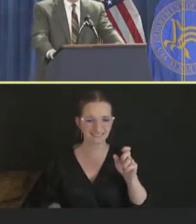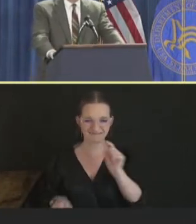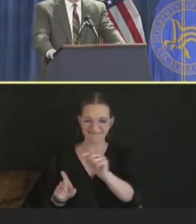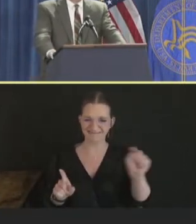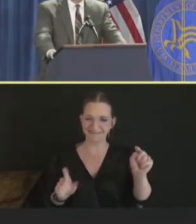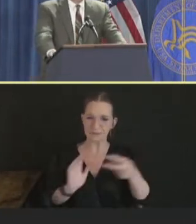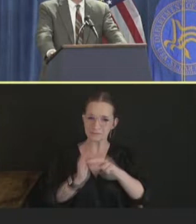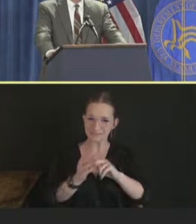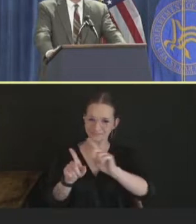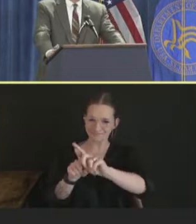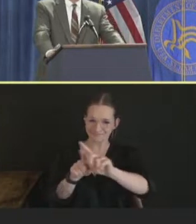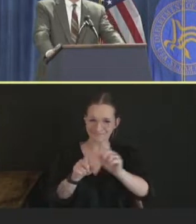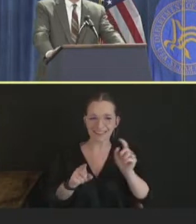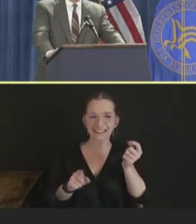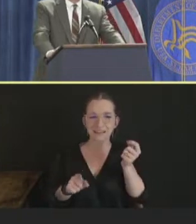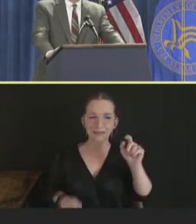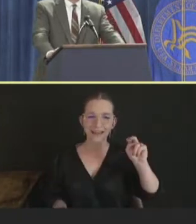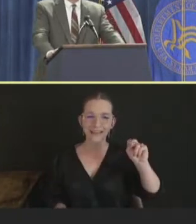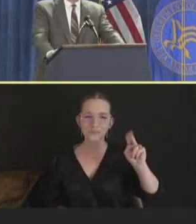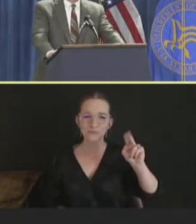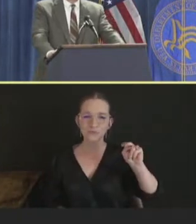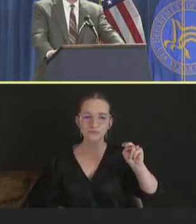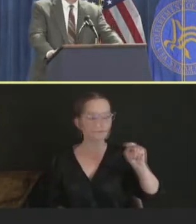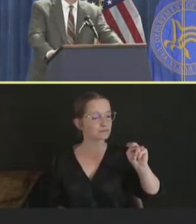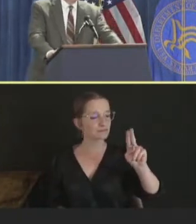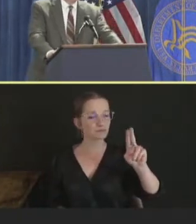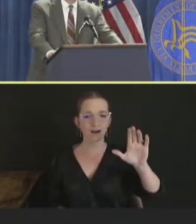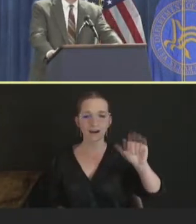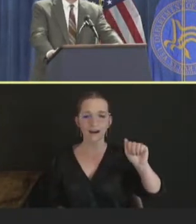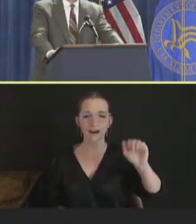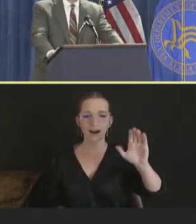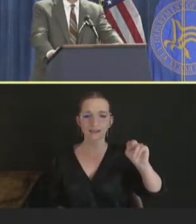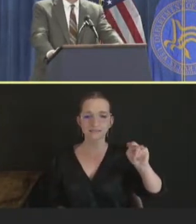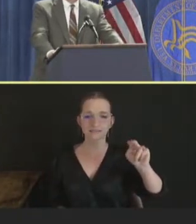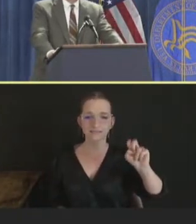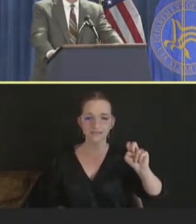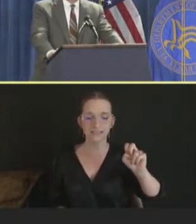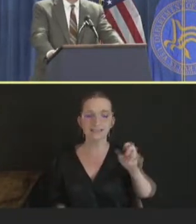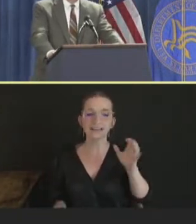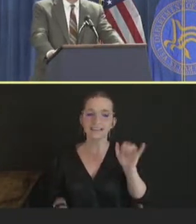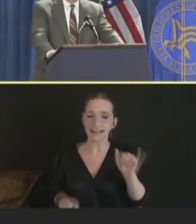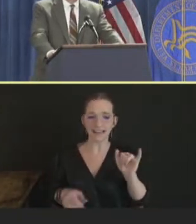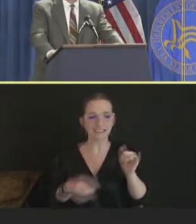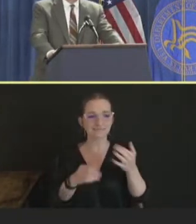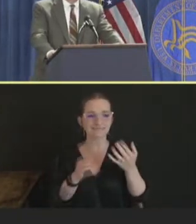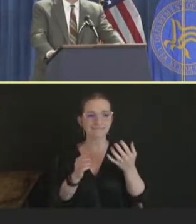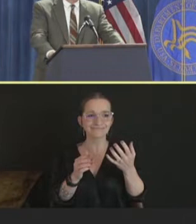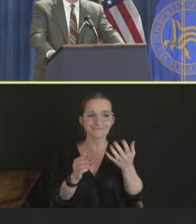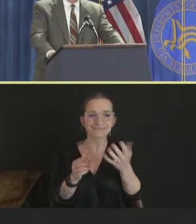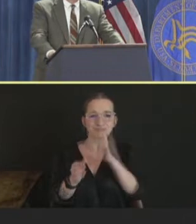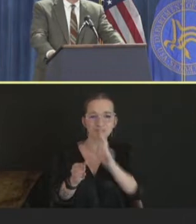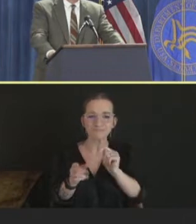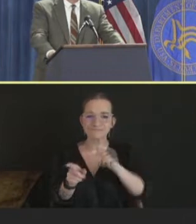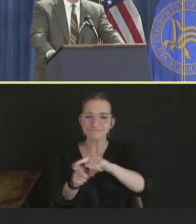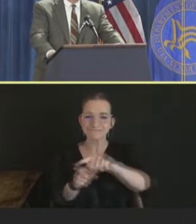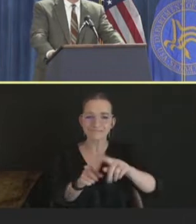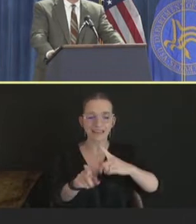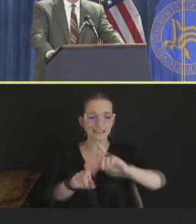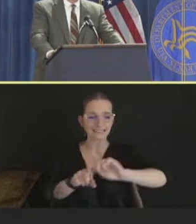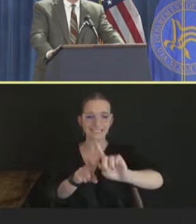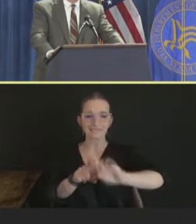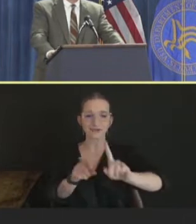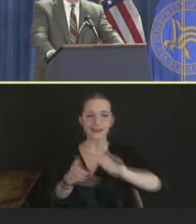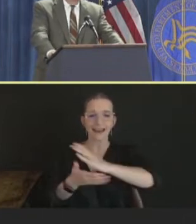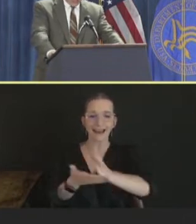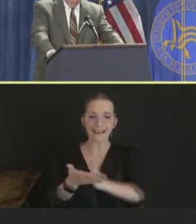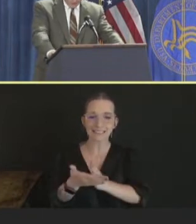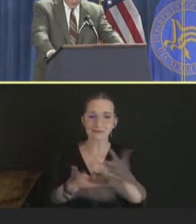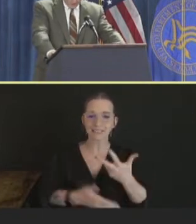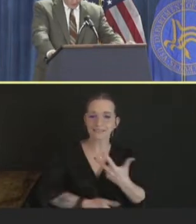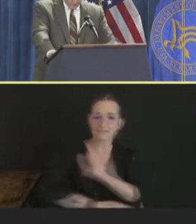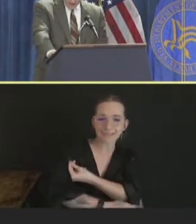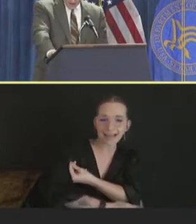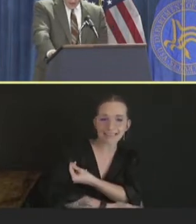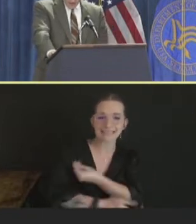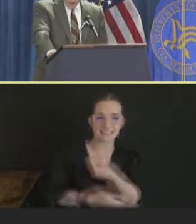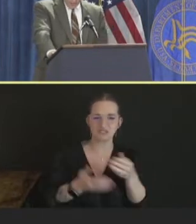And they look, they refer to different aspects of vaccination and immunization in general.